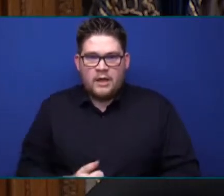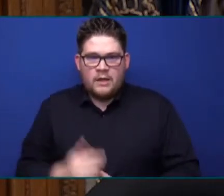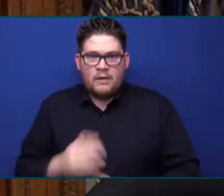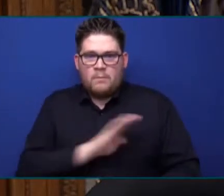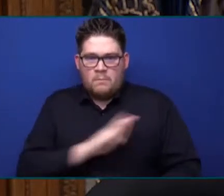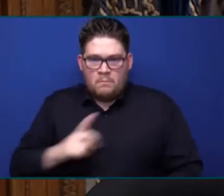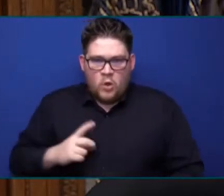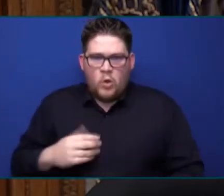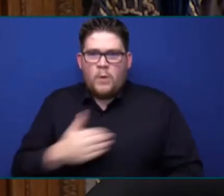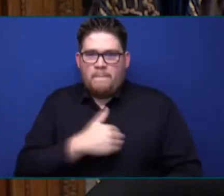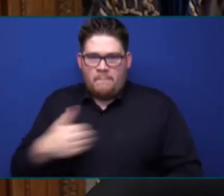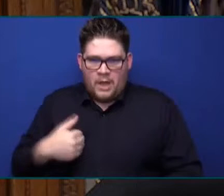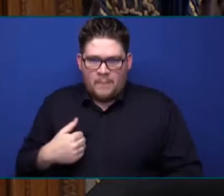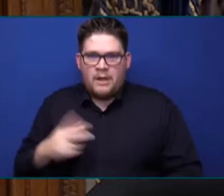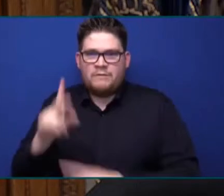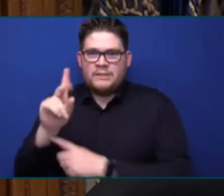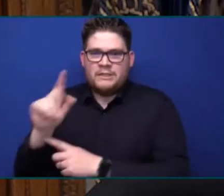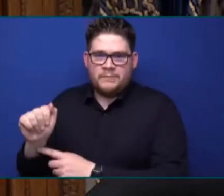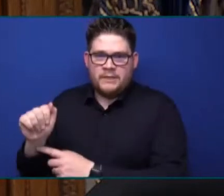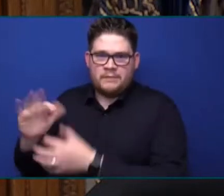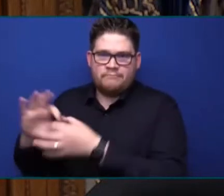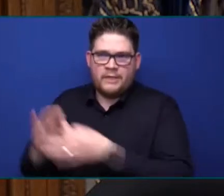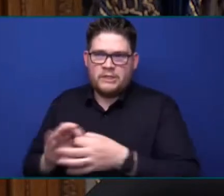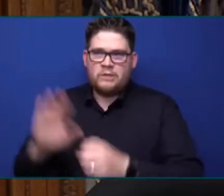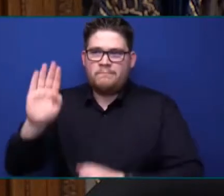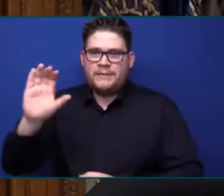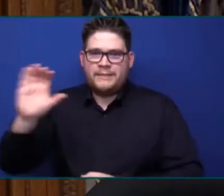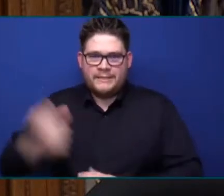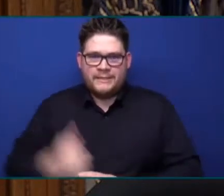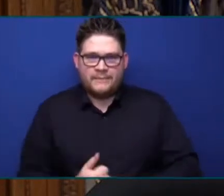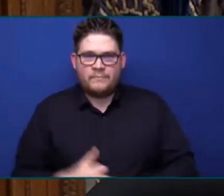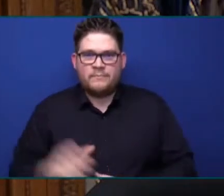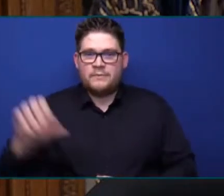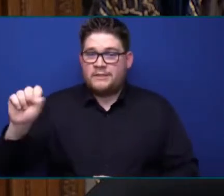Sarah’s words that really resonated with me.